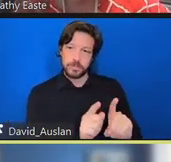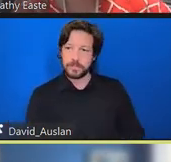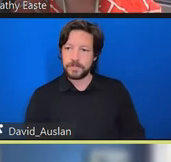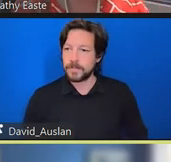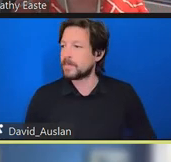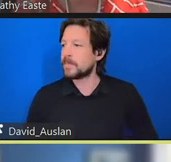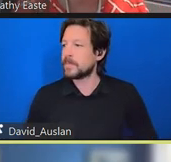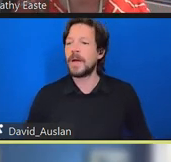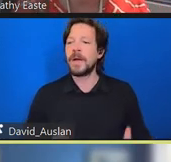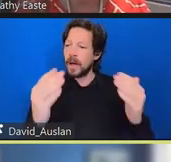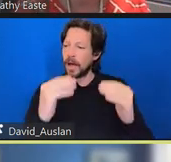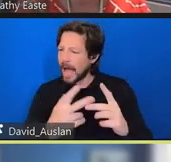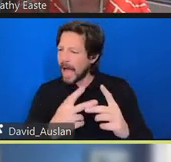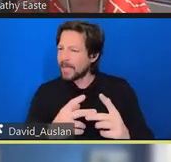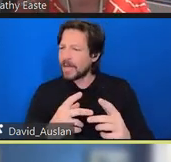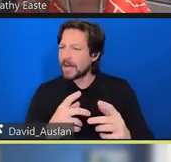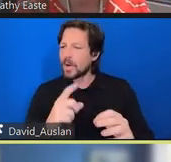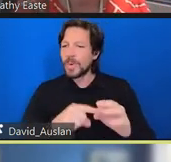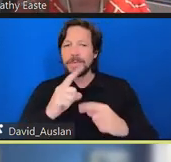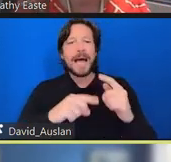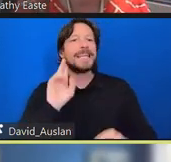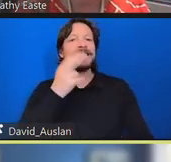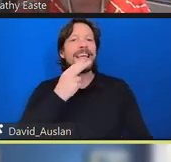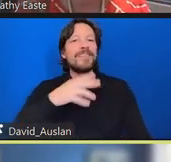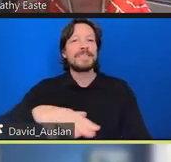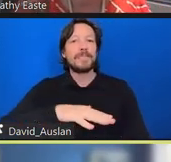Someone asked about a deaf space for students and wondered if Griffith has set up